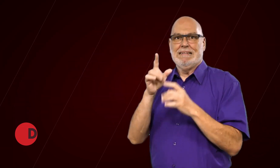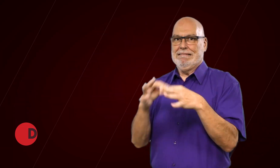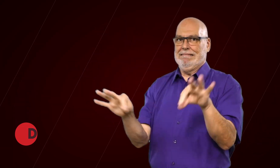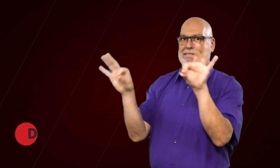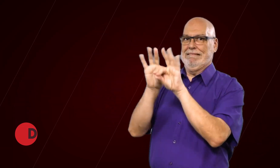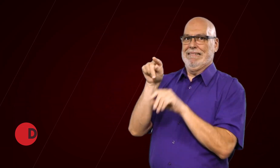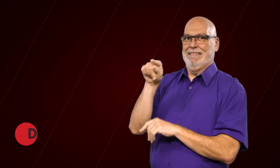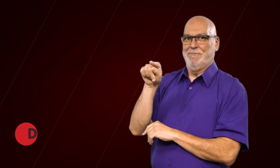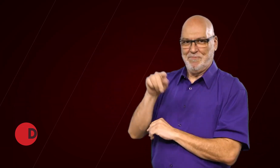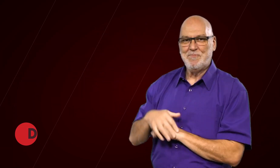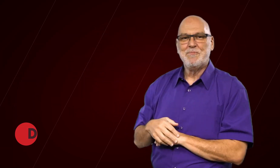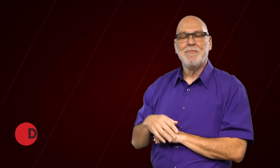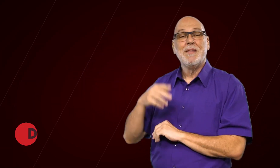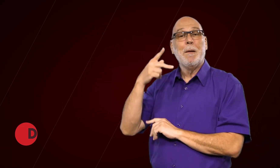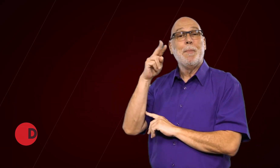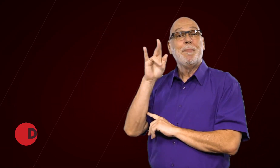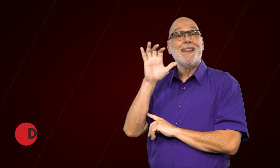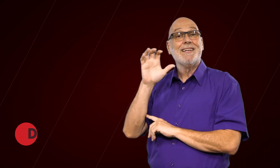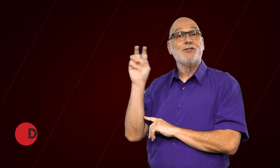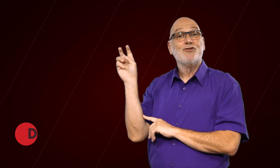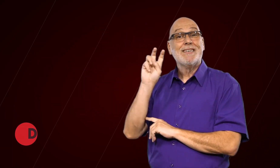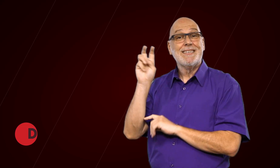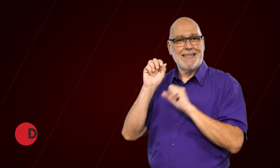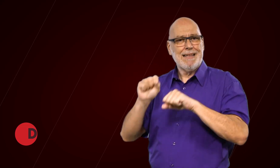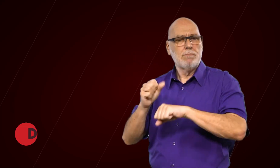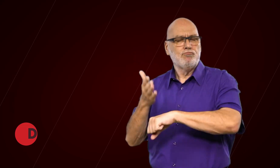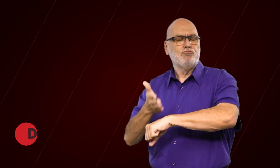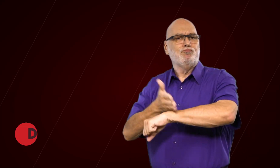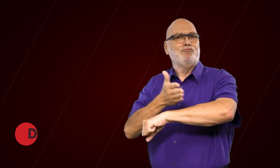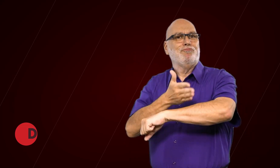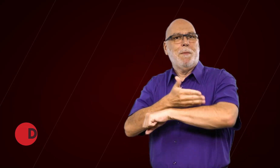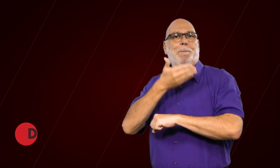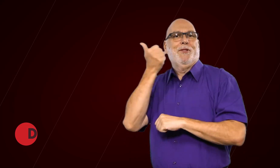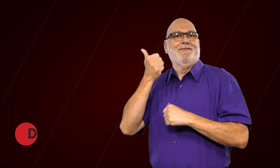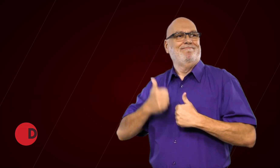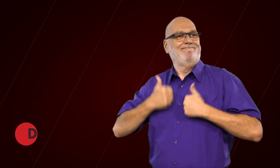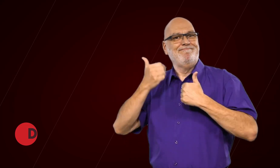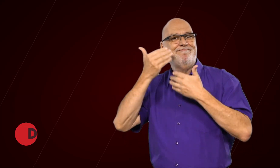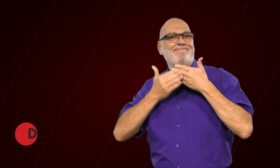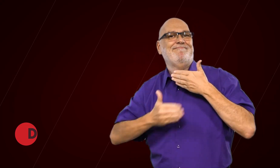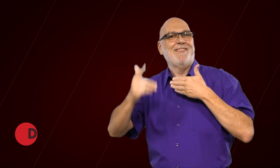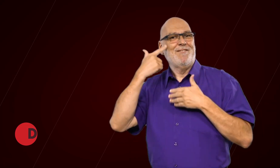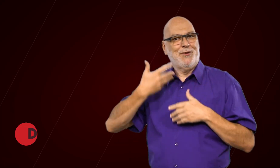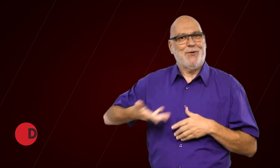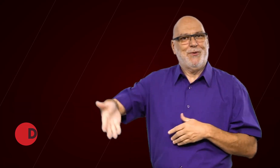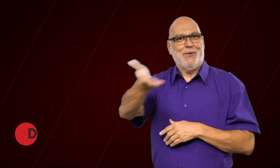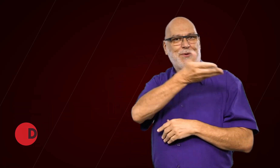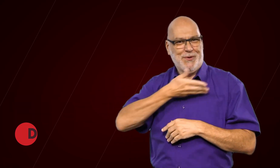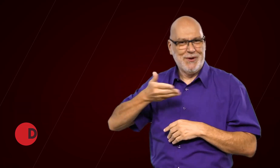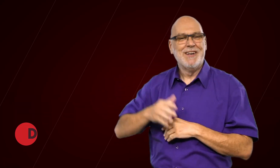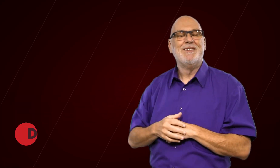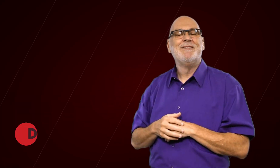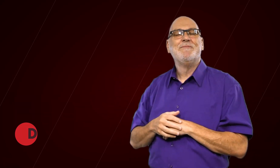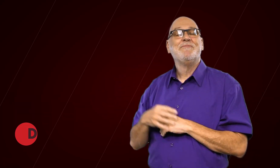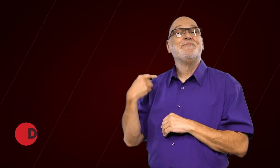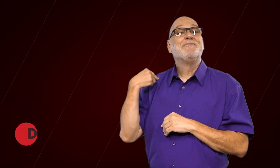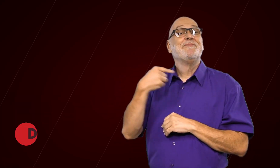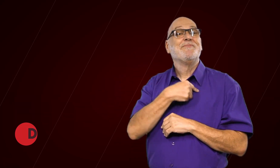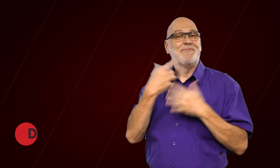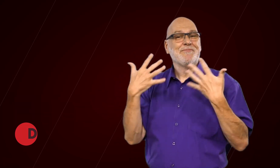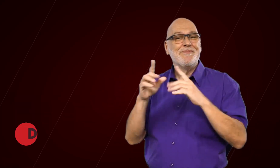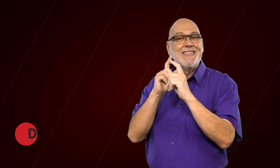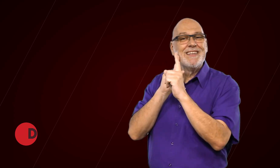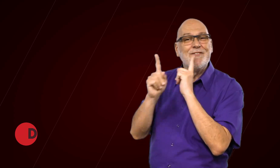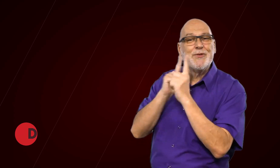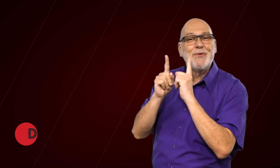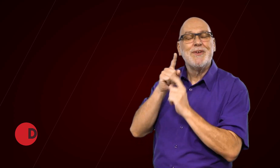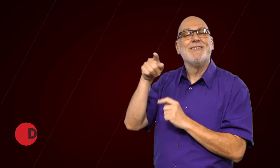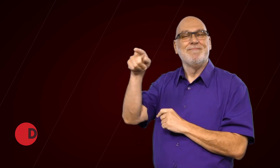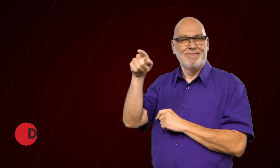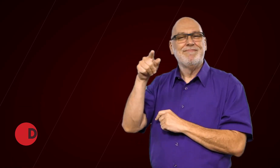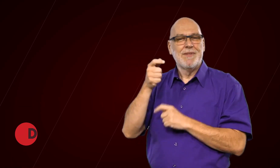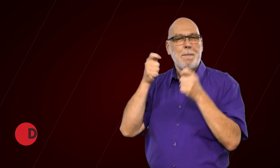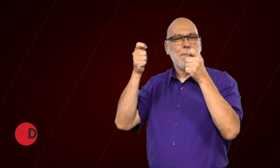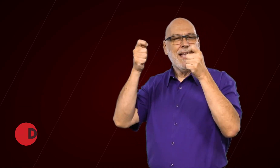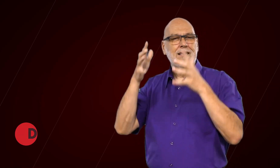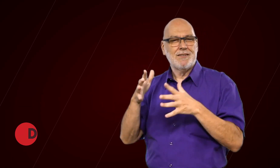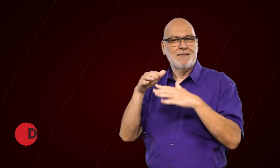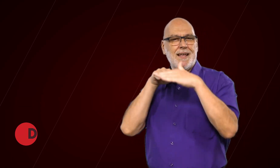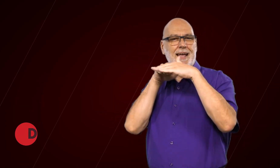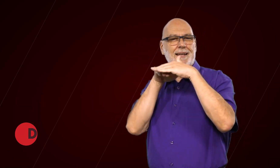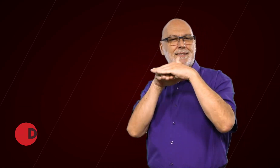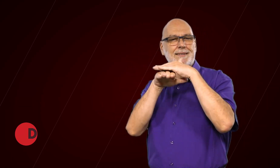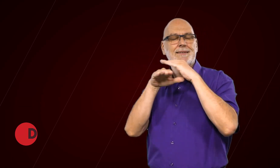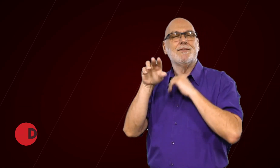congestion and lower emissions. Public transit can improve better lives.